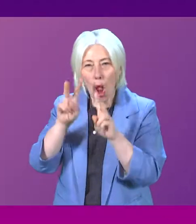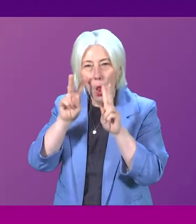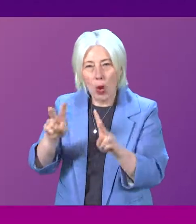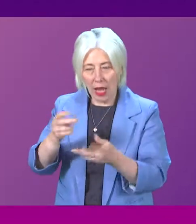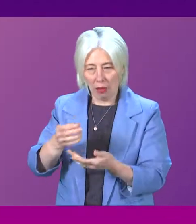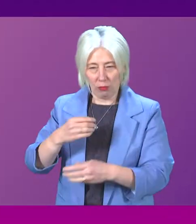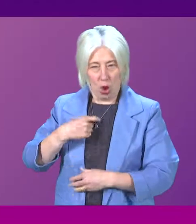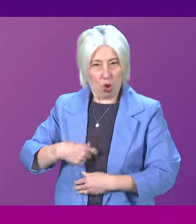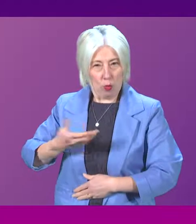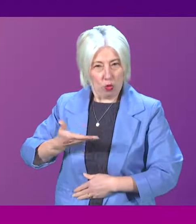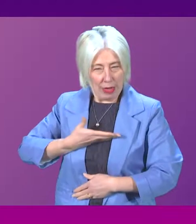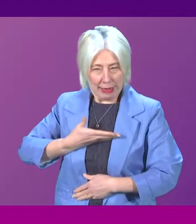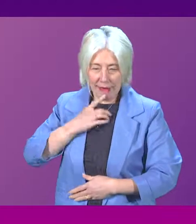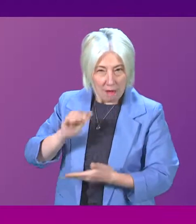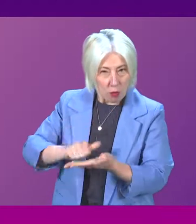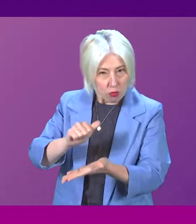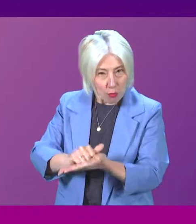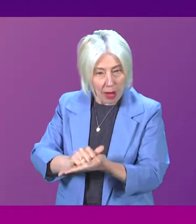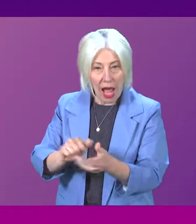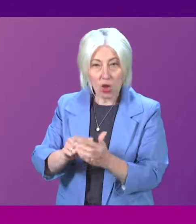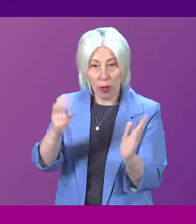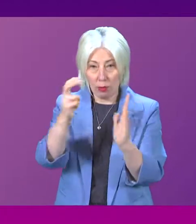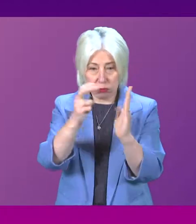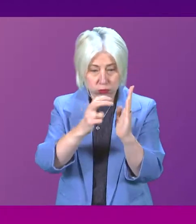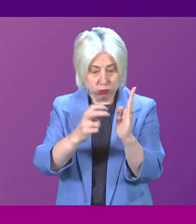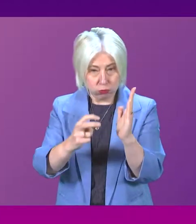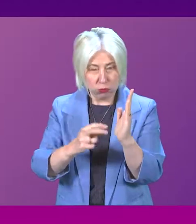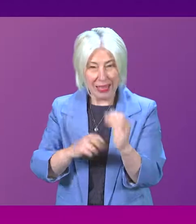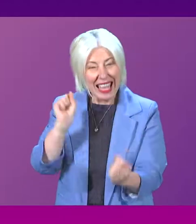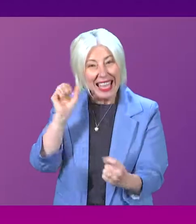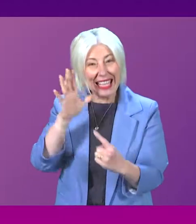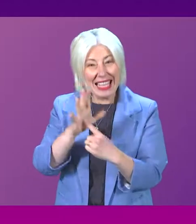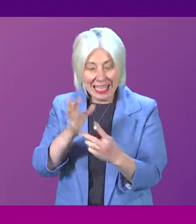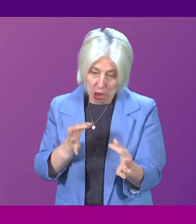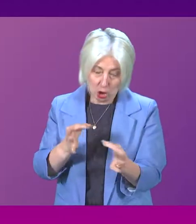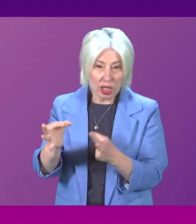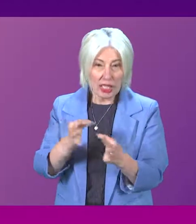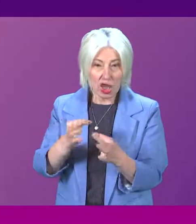as they see appropriate, and to create a factual record of the key strategic elements of the handling of the pandemic.